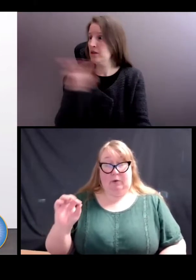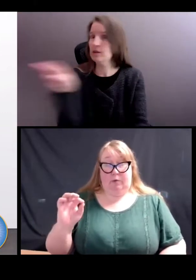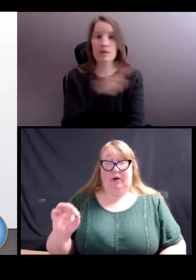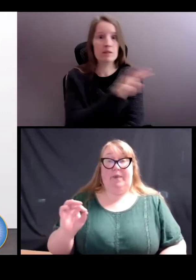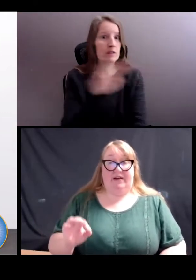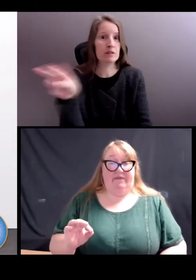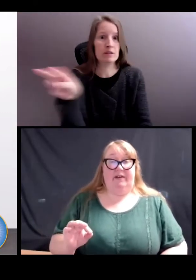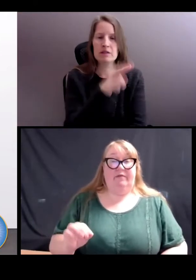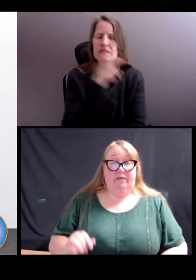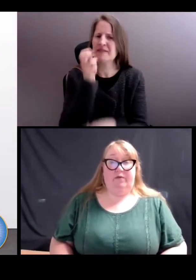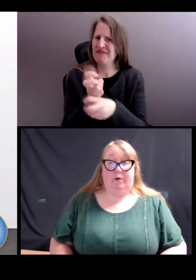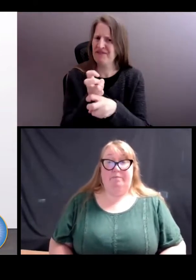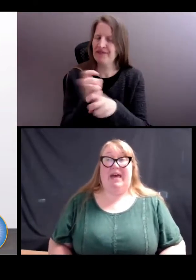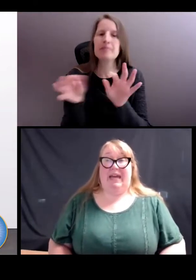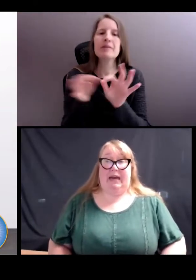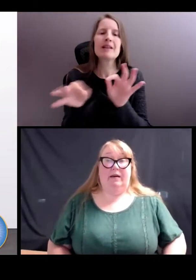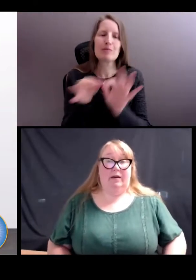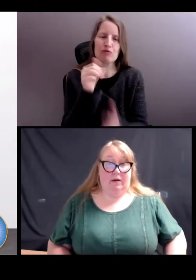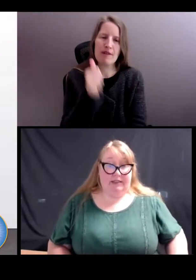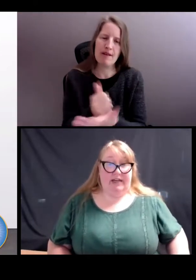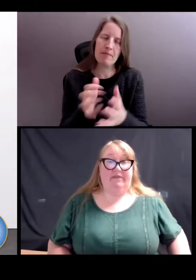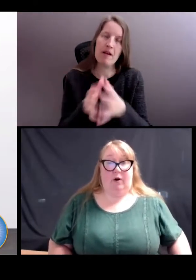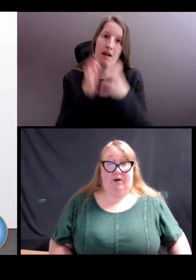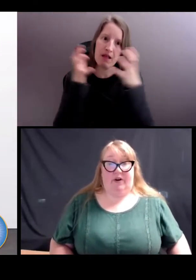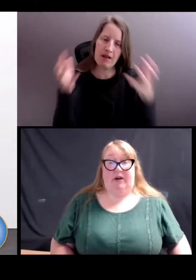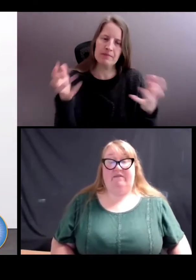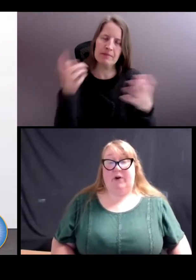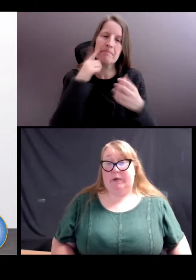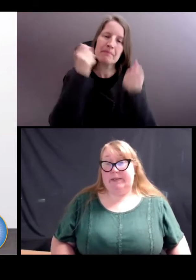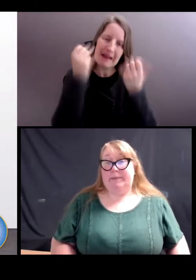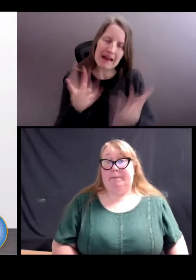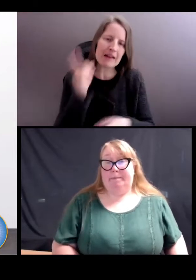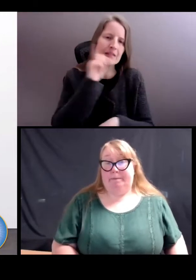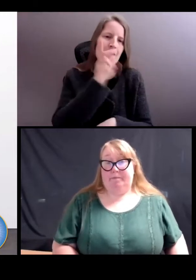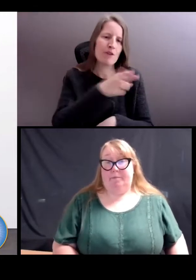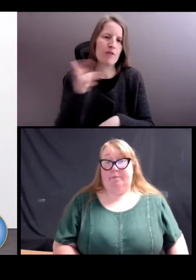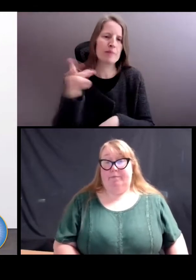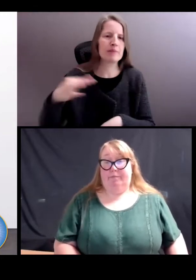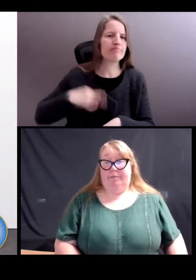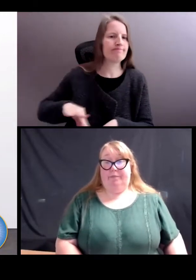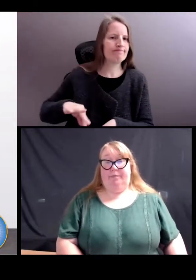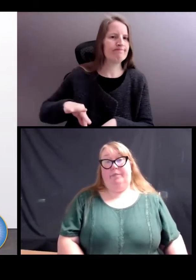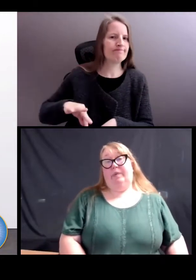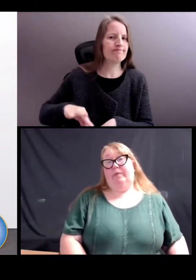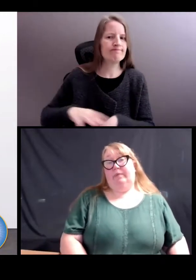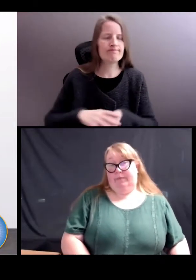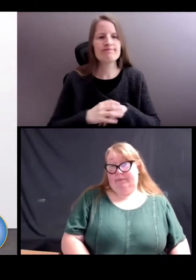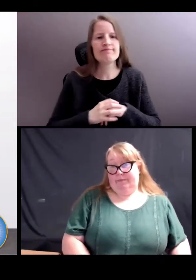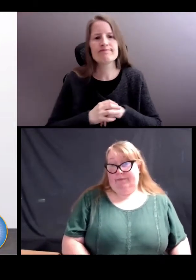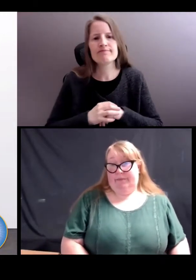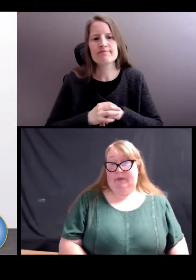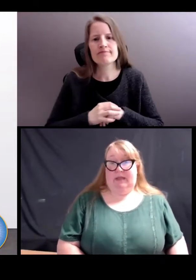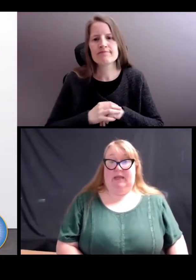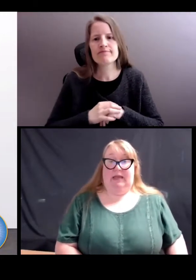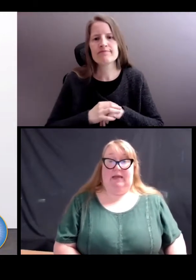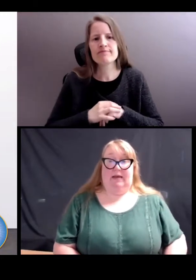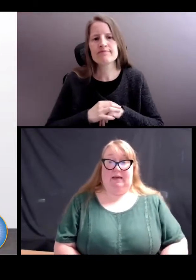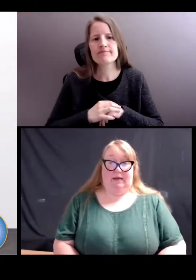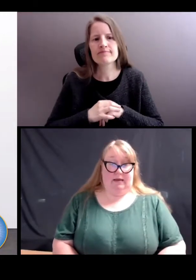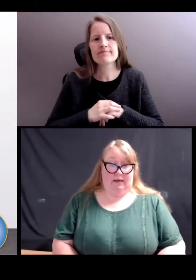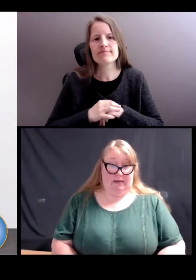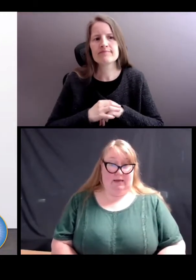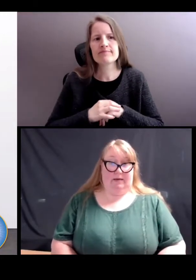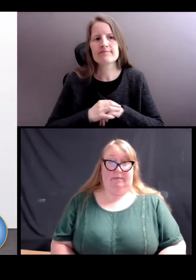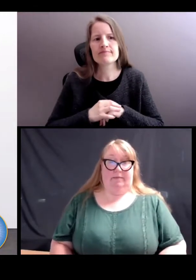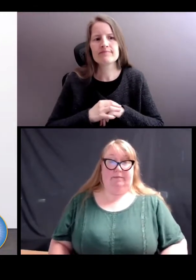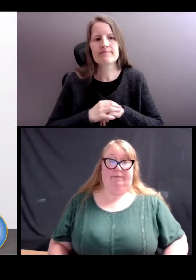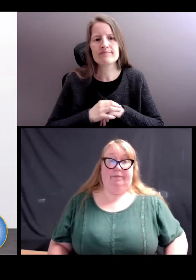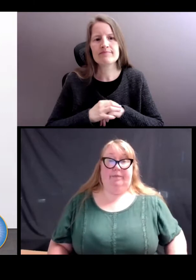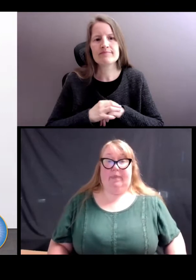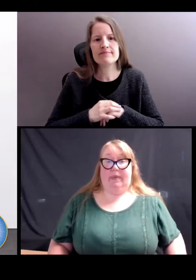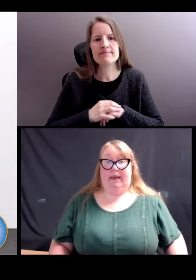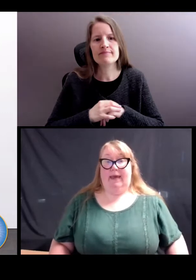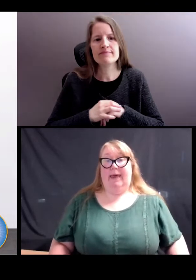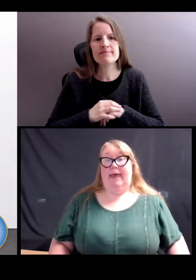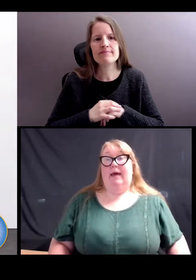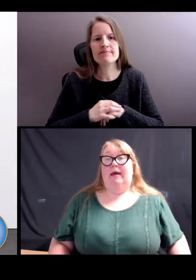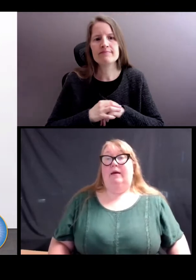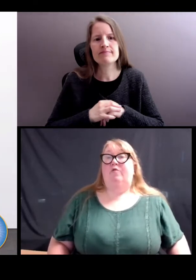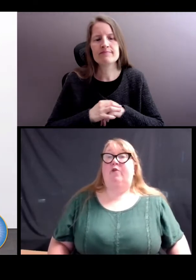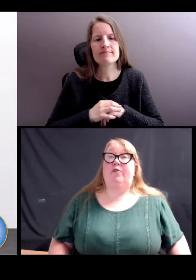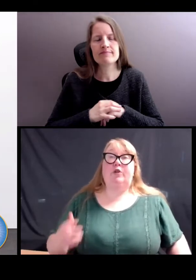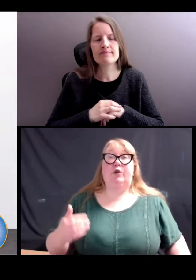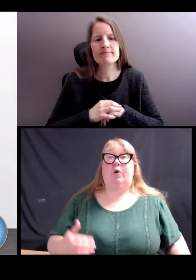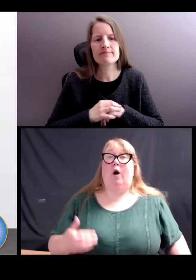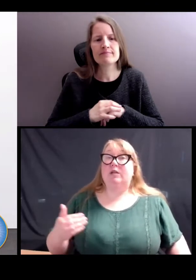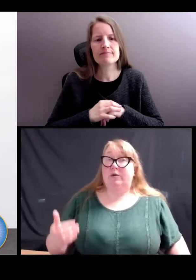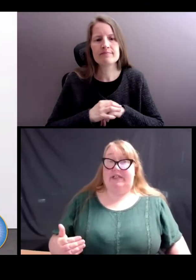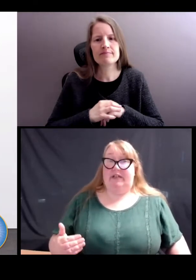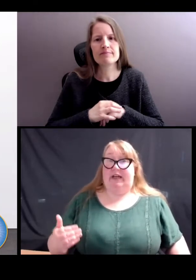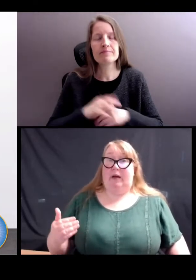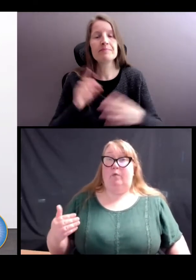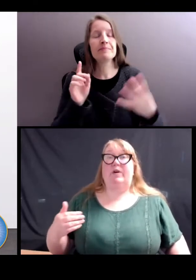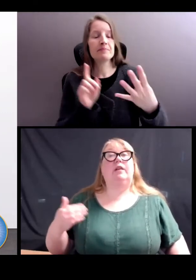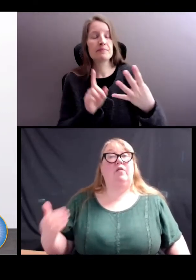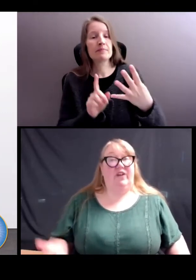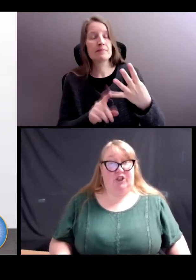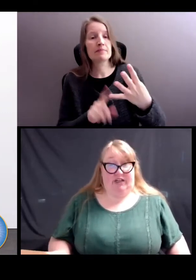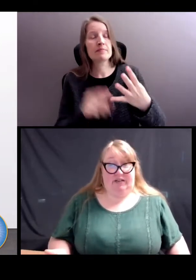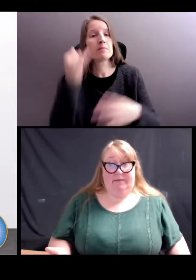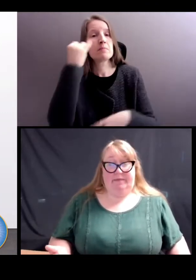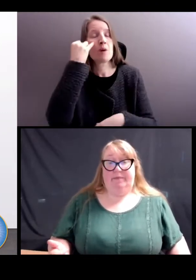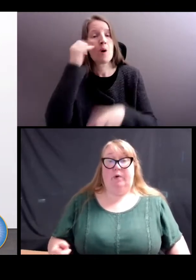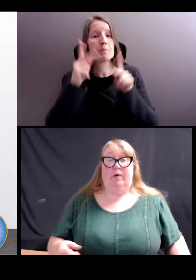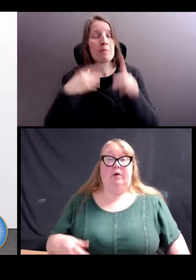a real benefit for many deaf and hard of hearing folks. For folks also dealing with low vision,